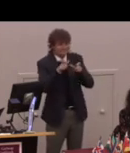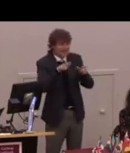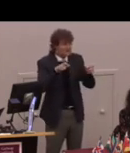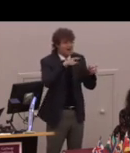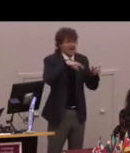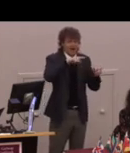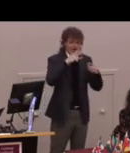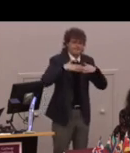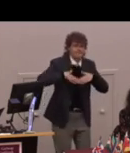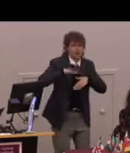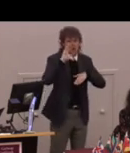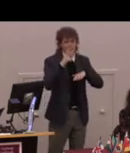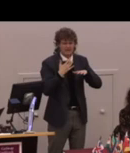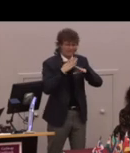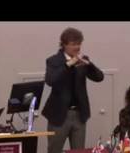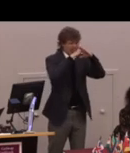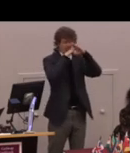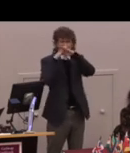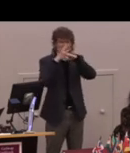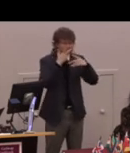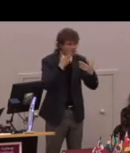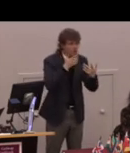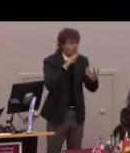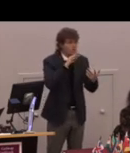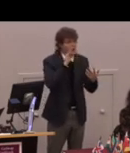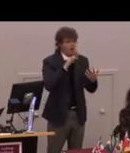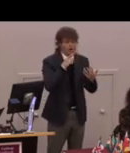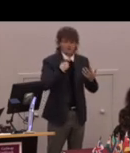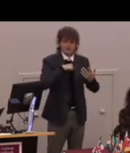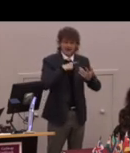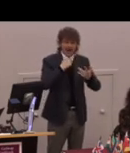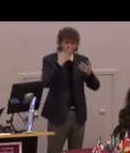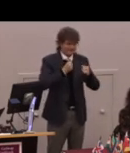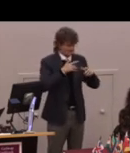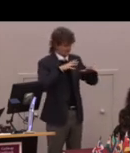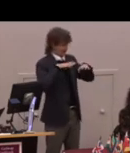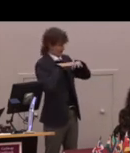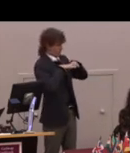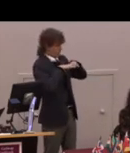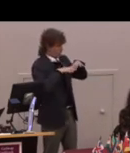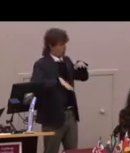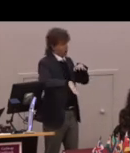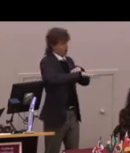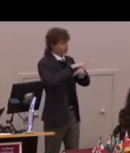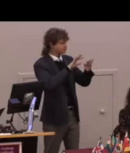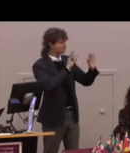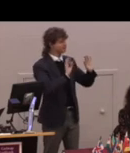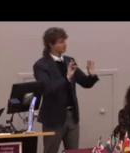the direct support networks we have often built for ourselves. Often known as our chosen